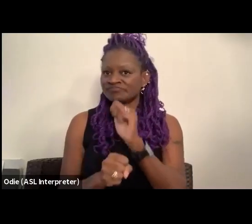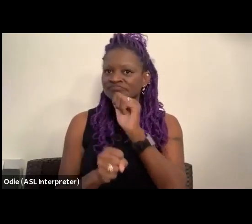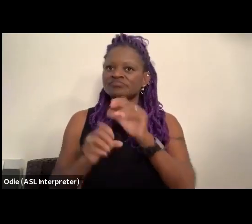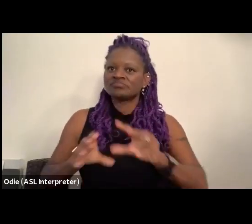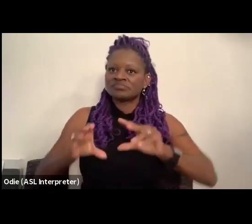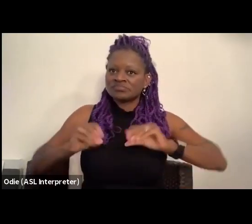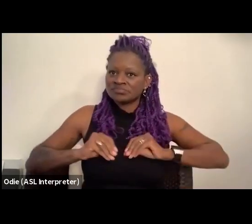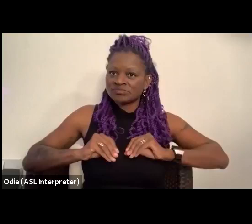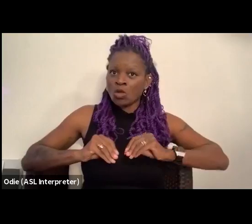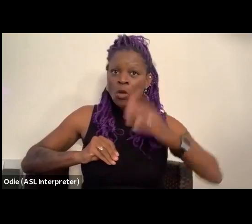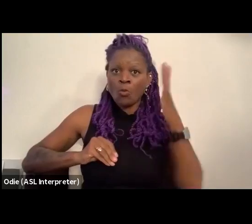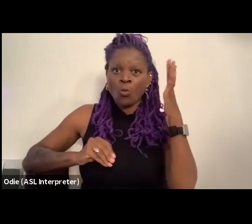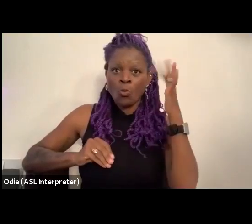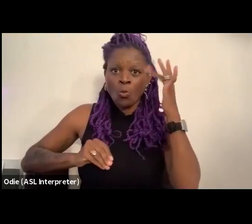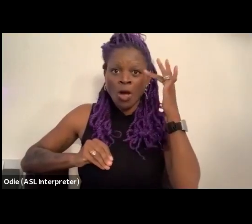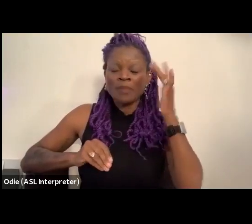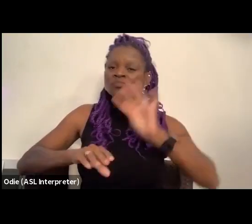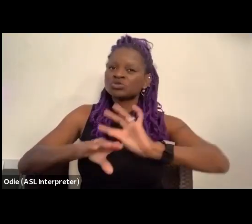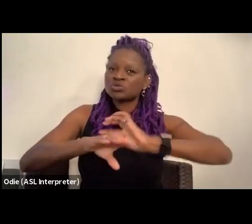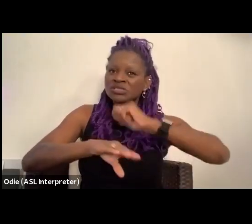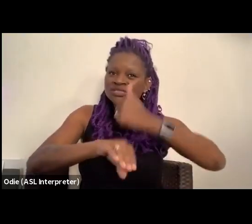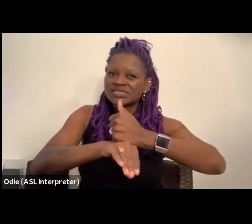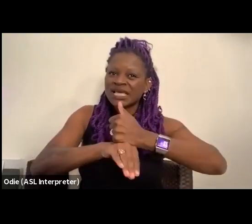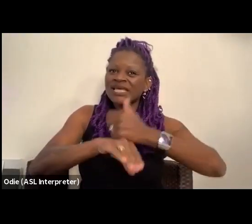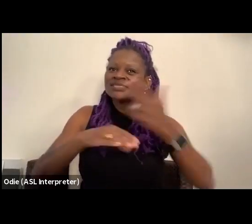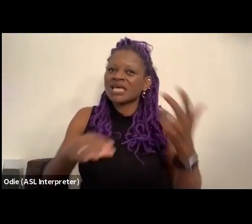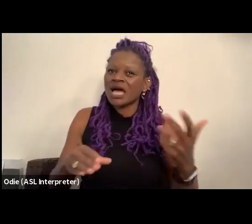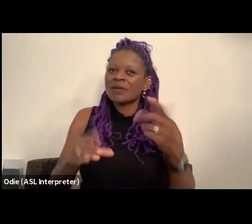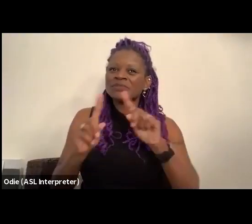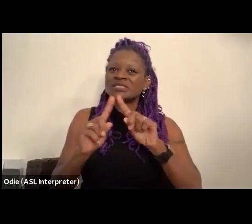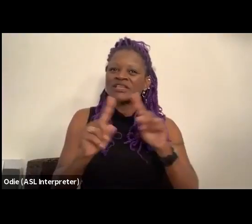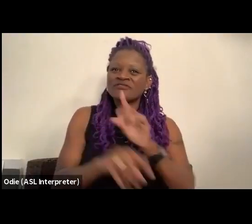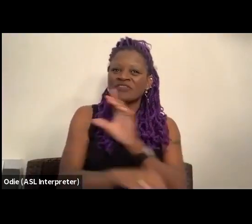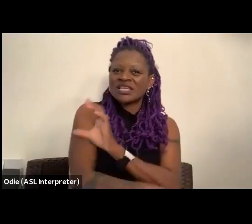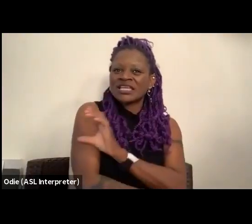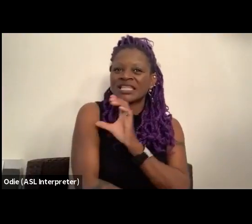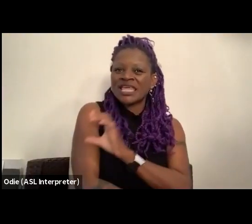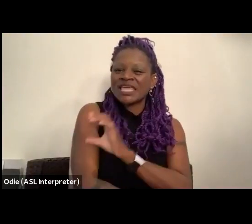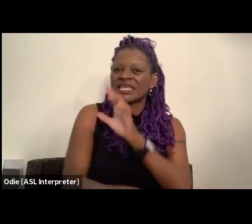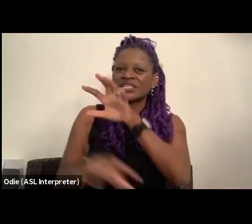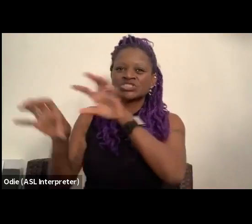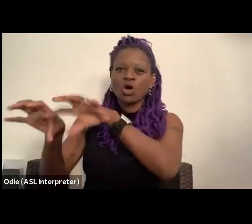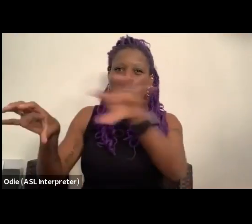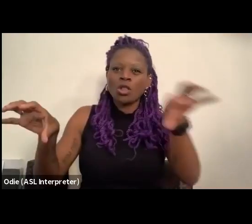network of vaccination clinics that can now administer six times that amount. So on March twenty seventh, the Board of